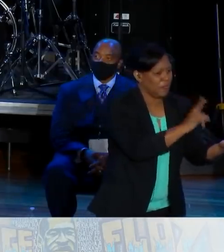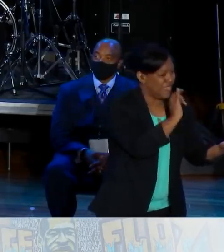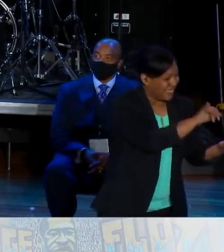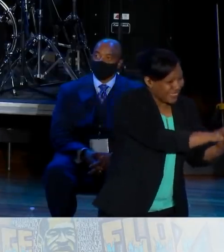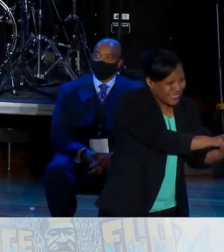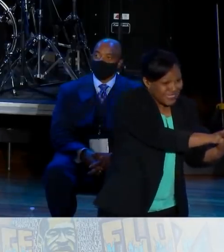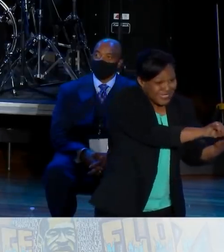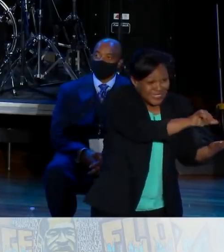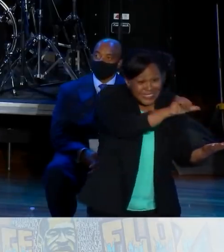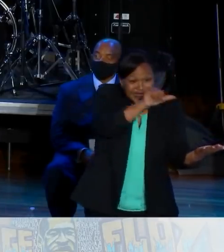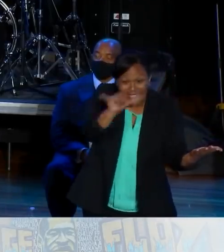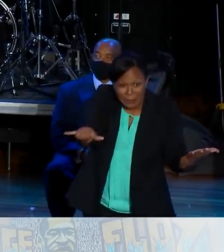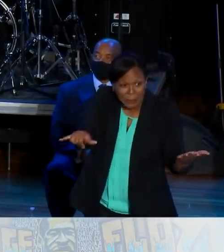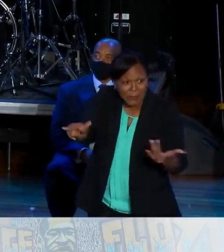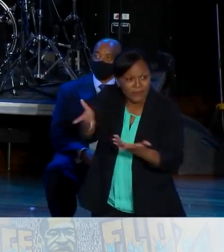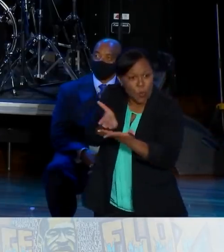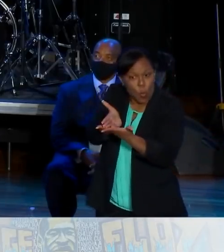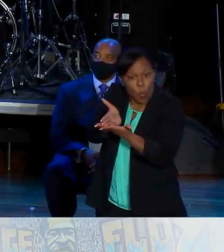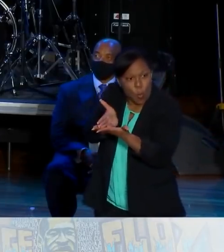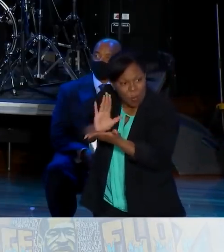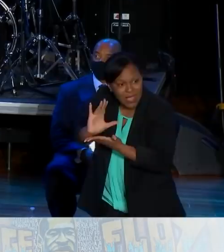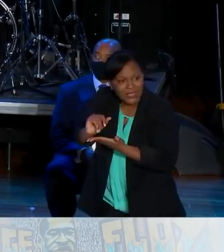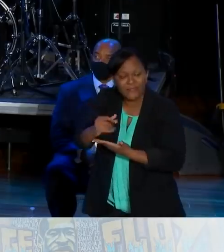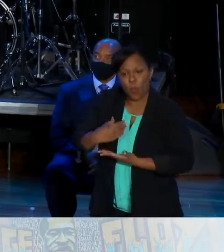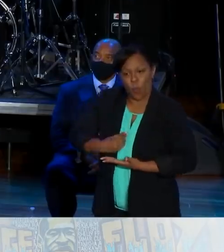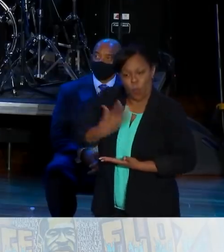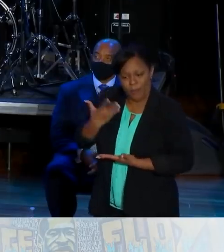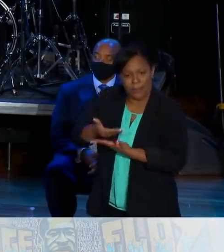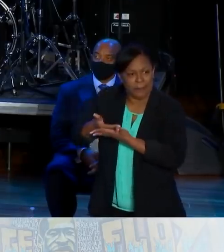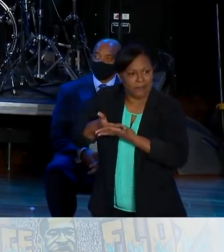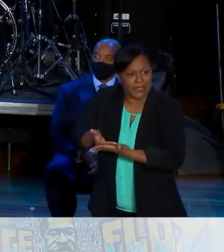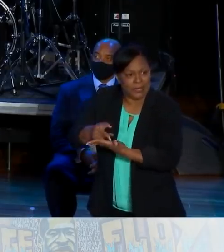MOST INARTICULATE BLACK MOTHER, THE MOST IMPOVERISHED BLACK